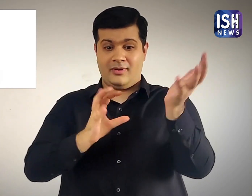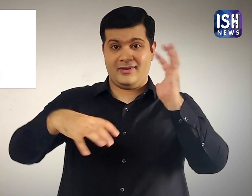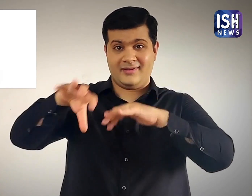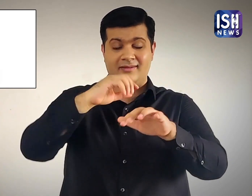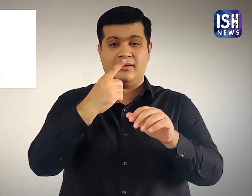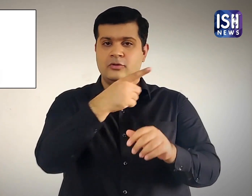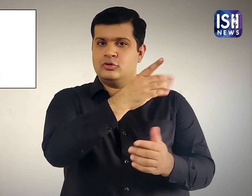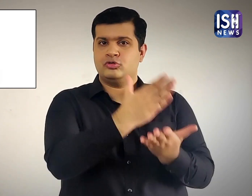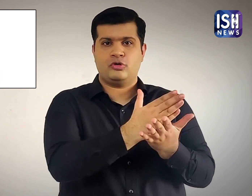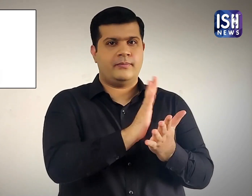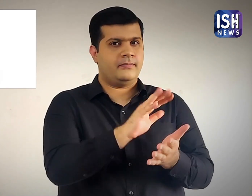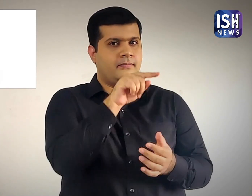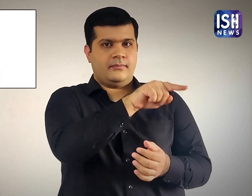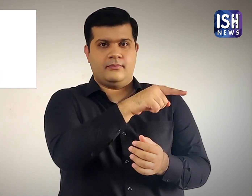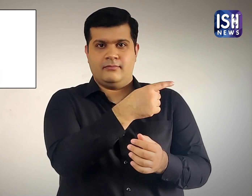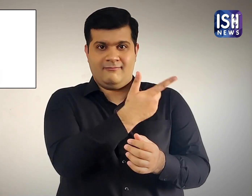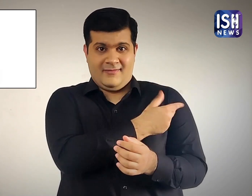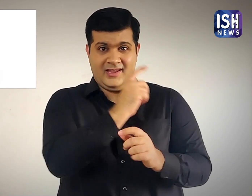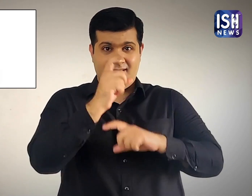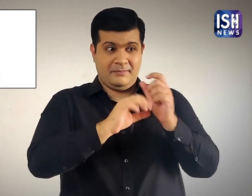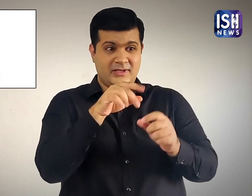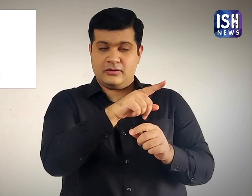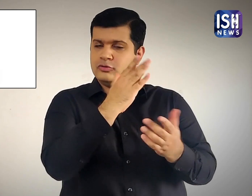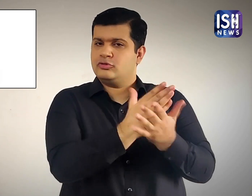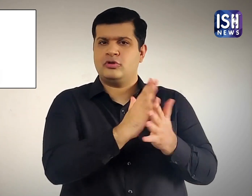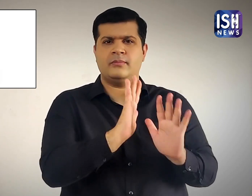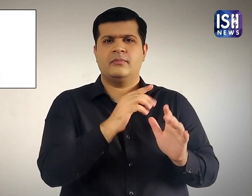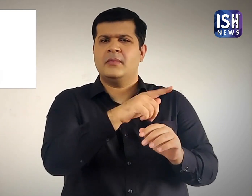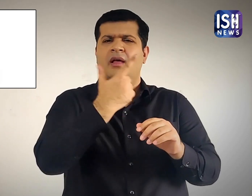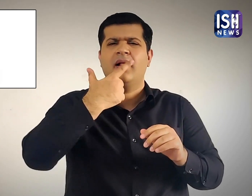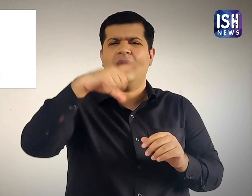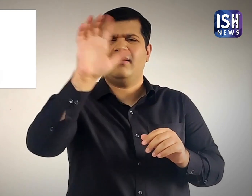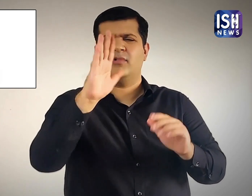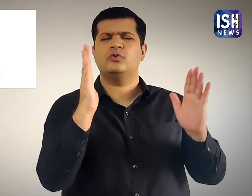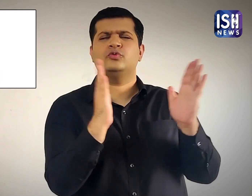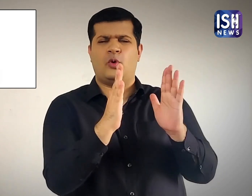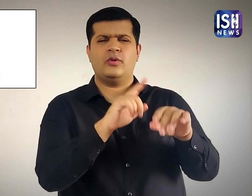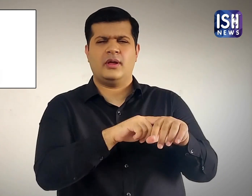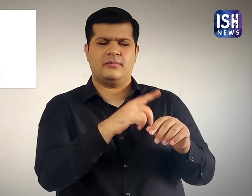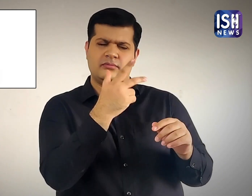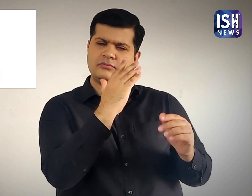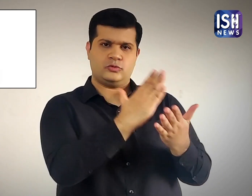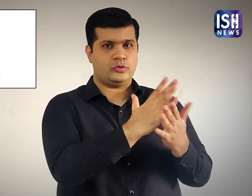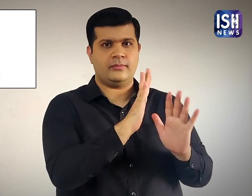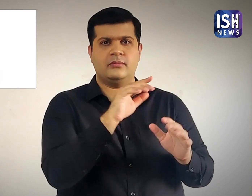with many countries pushing for a temporary halt over its use